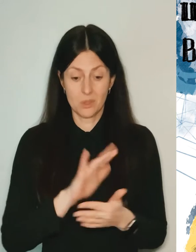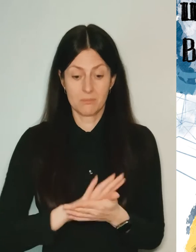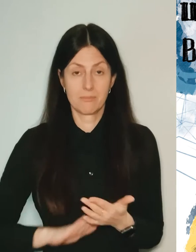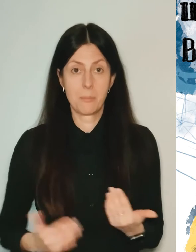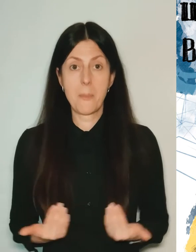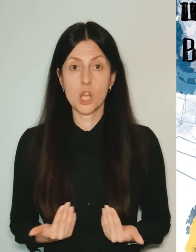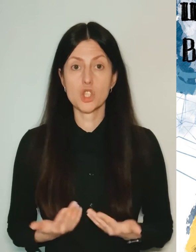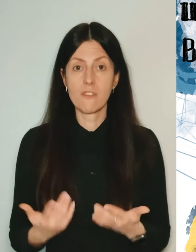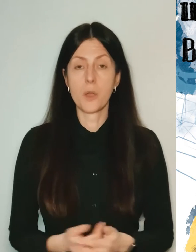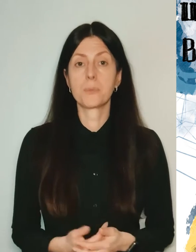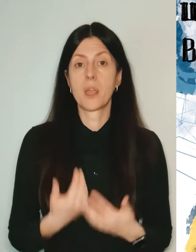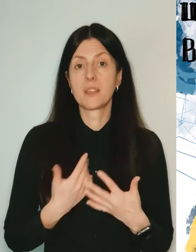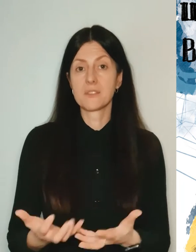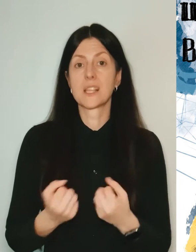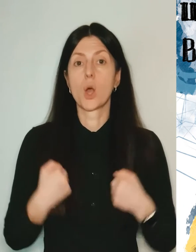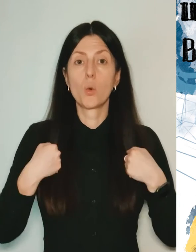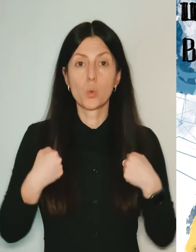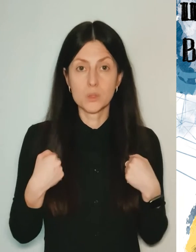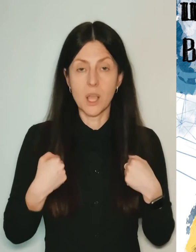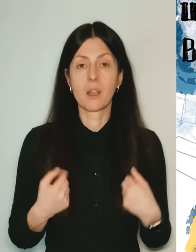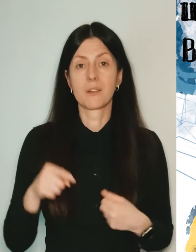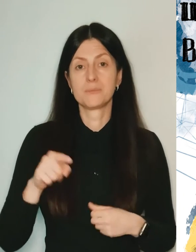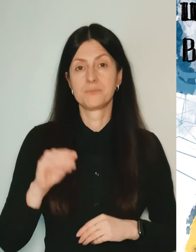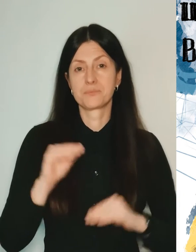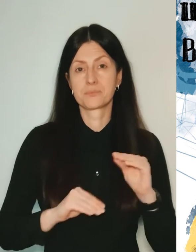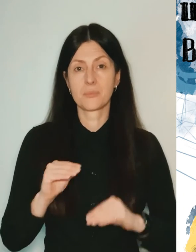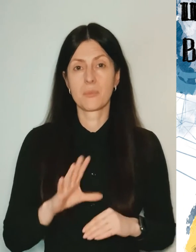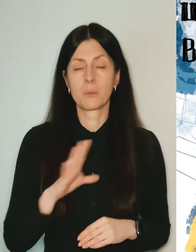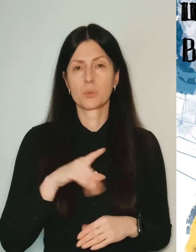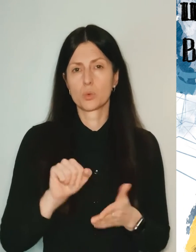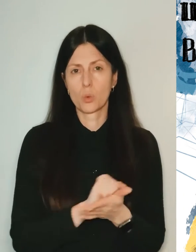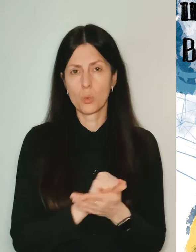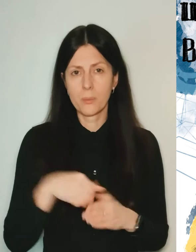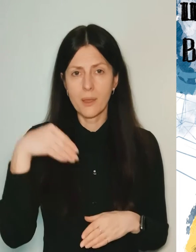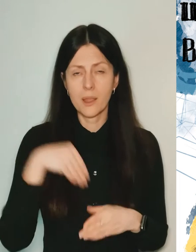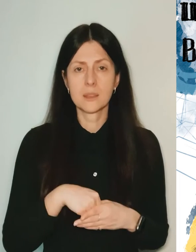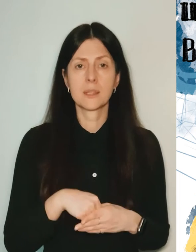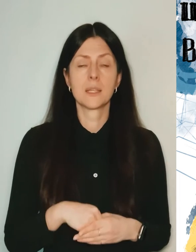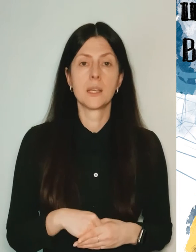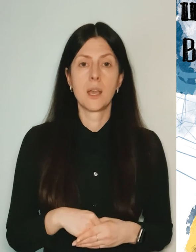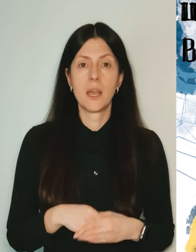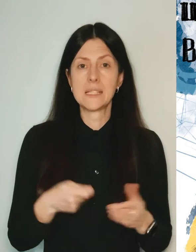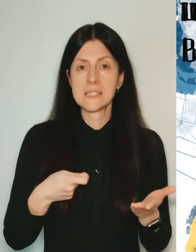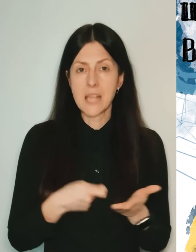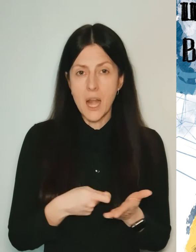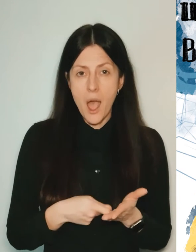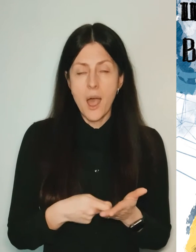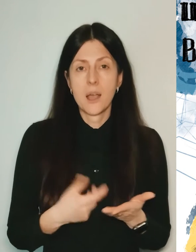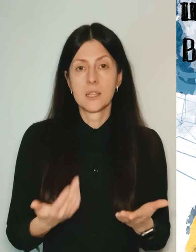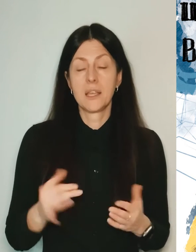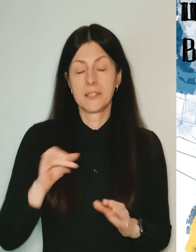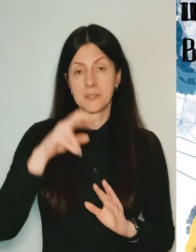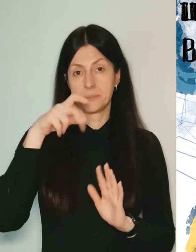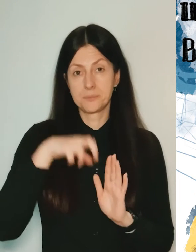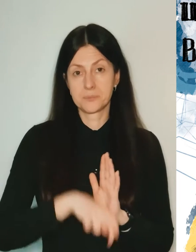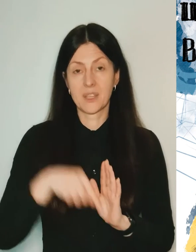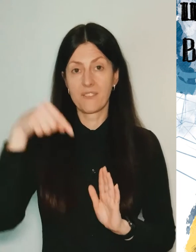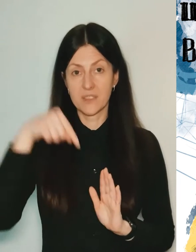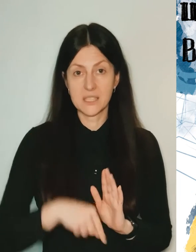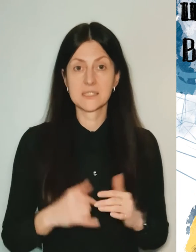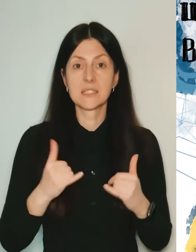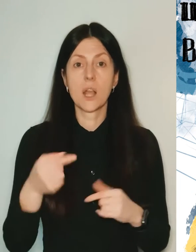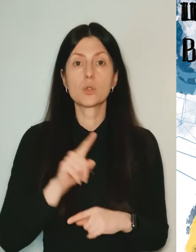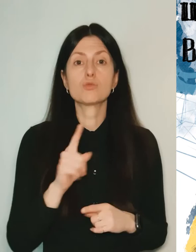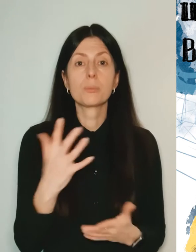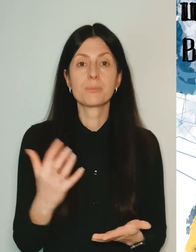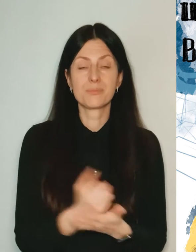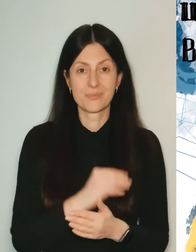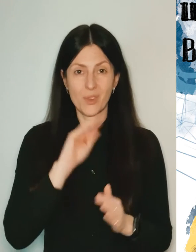I took a backpack with documents and chargers in it and went downstairs to find a shelter.